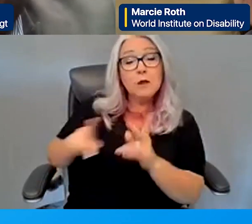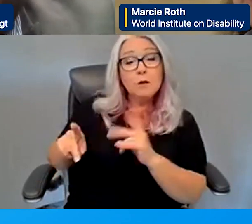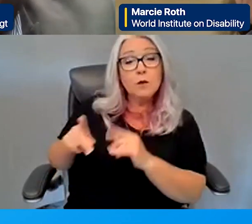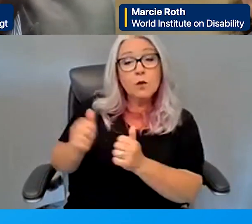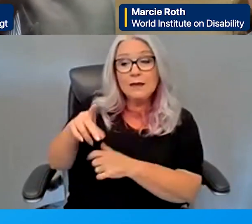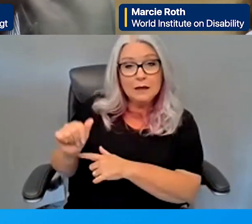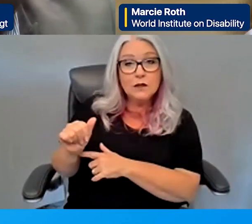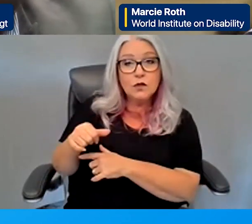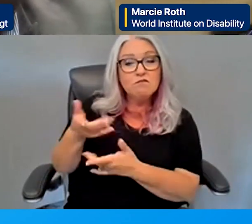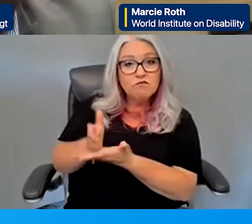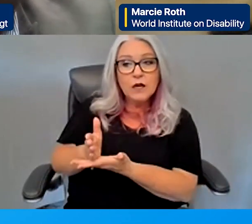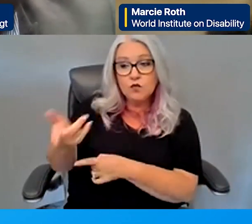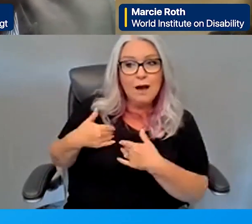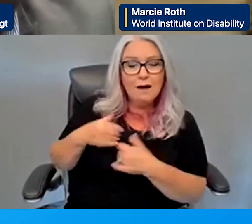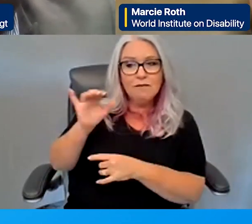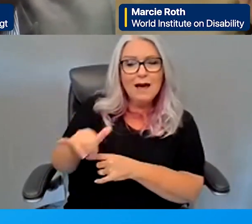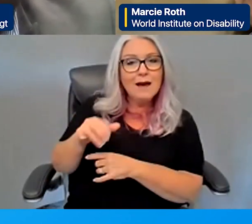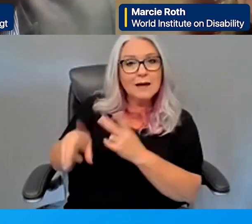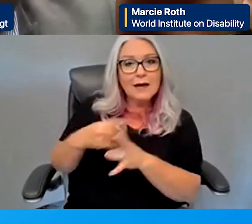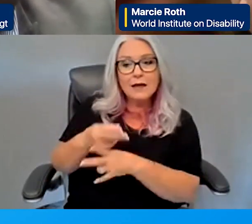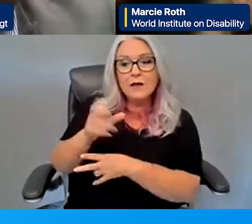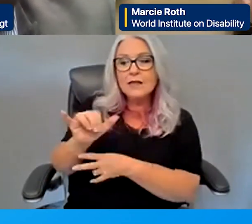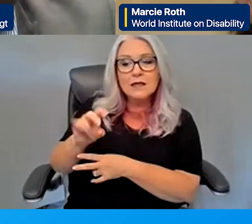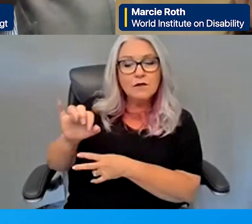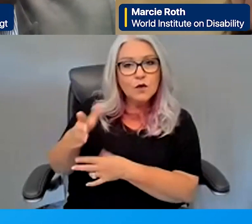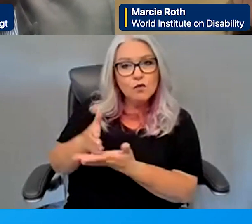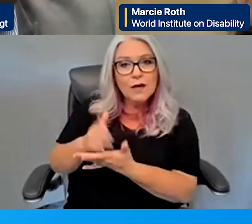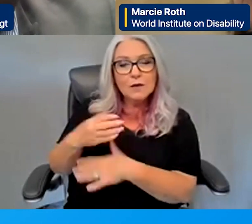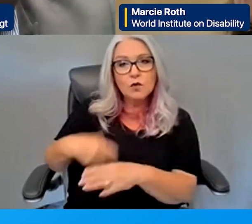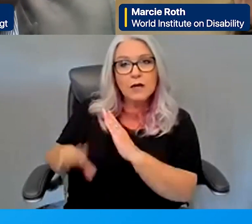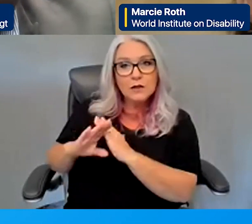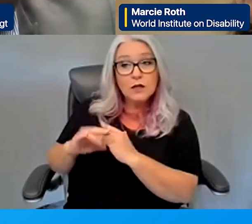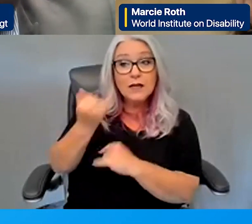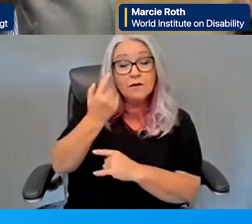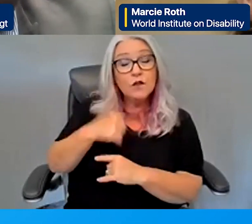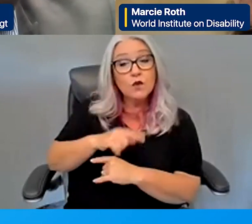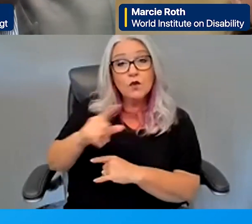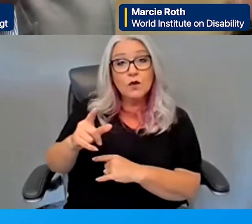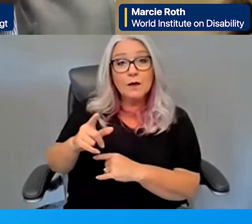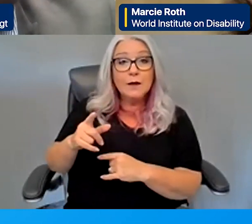protections. And when we meet the needs of people with disabilities before, during and